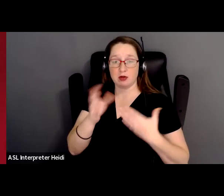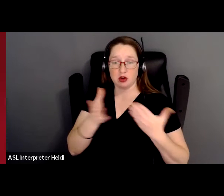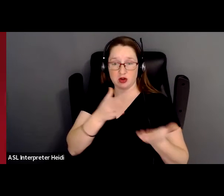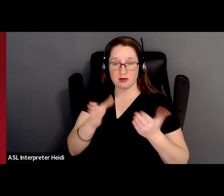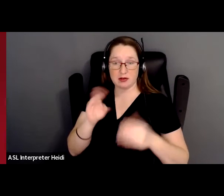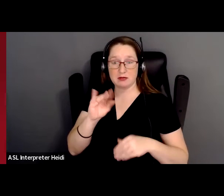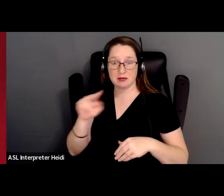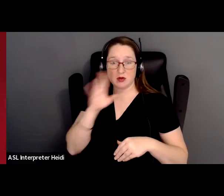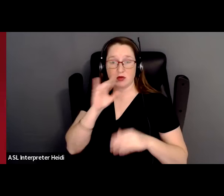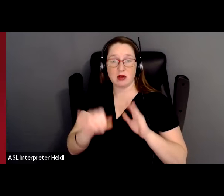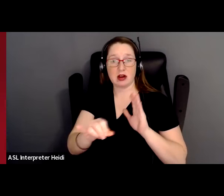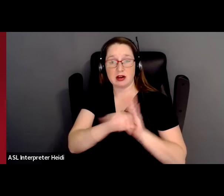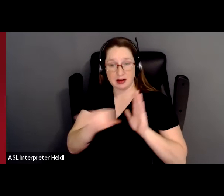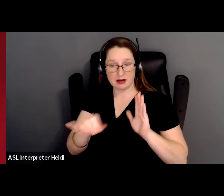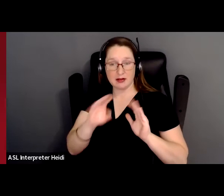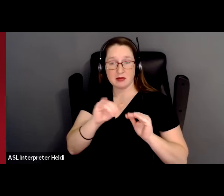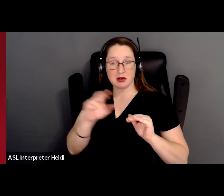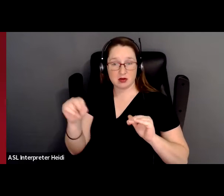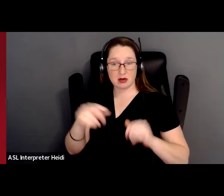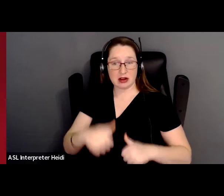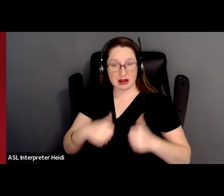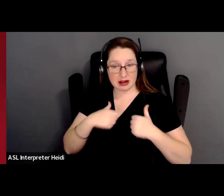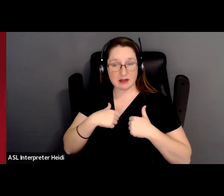Minnesotans living in group homes who want to move to more individualized housing,